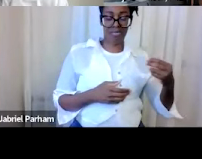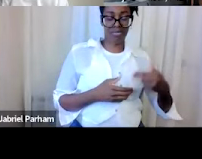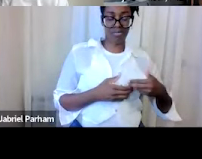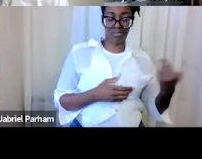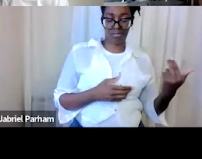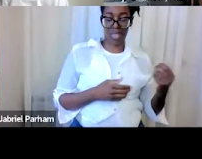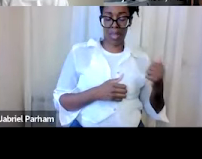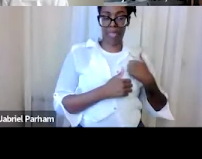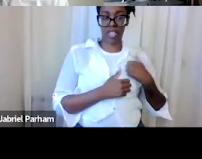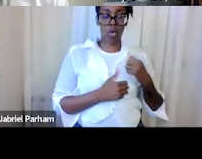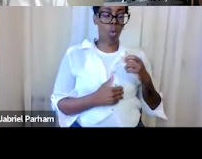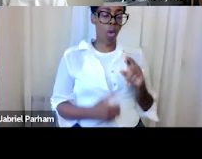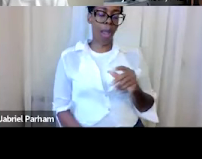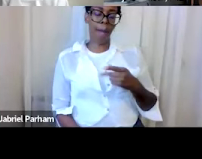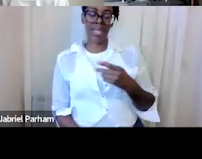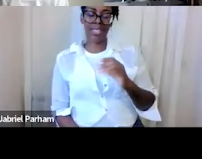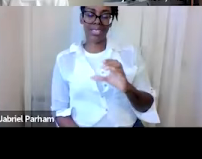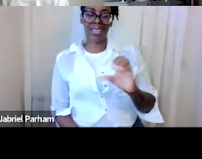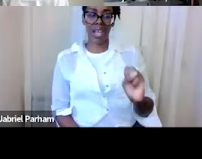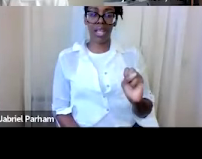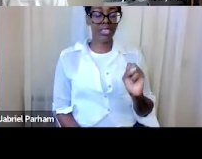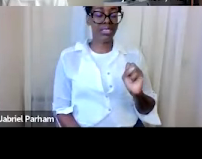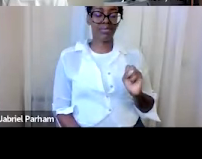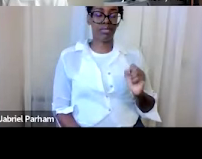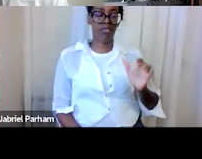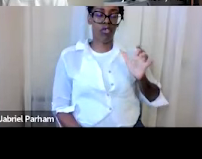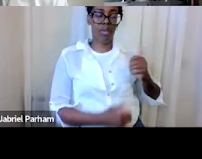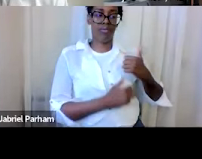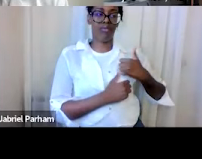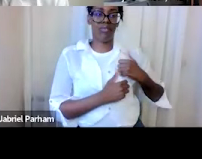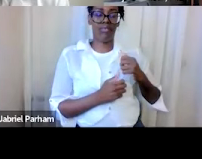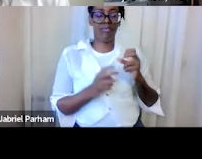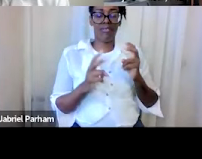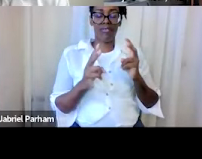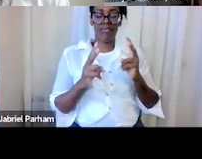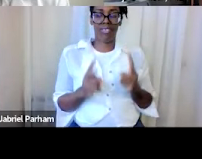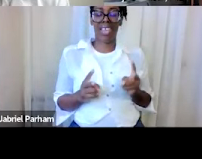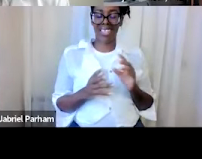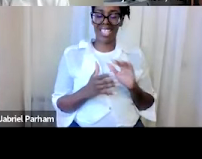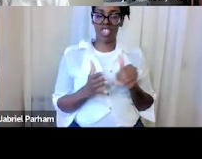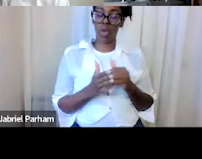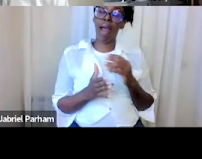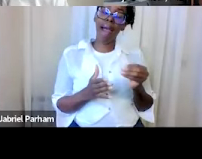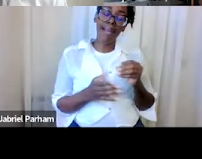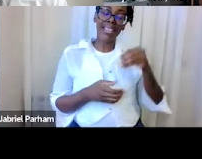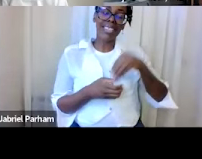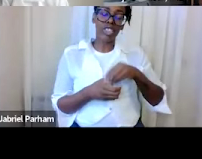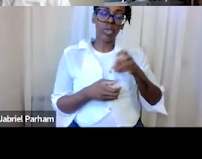As Mr. France spoke about earlier, Vet Centers are a good example of that as well as the inTransition program, which is a Defense Health Agency program,